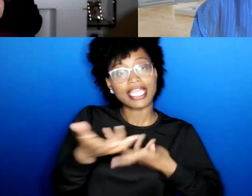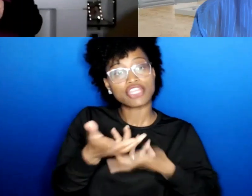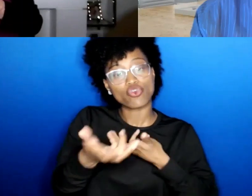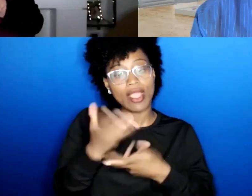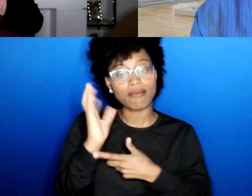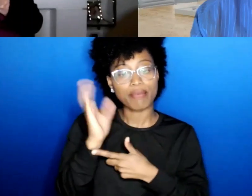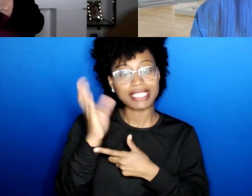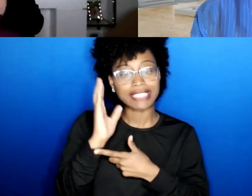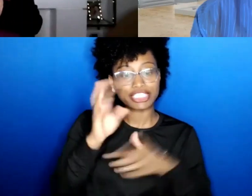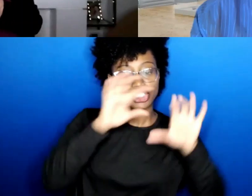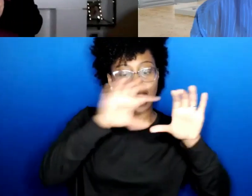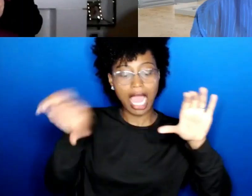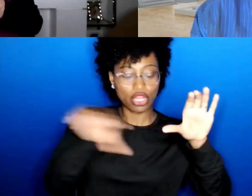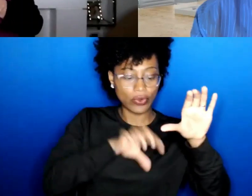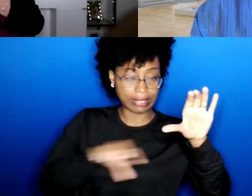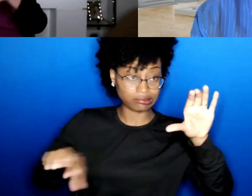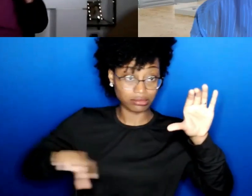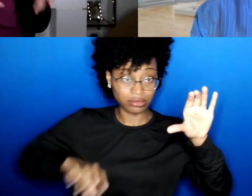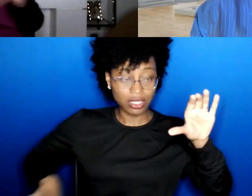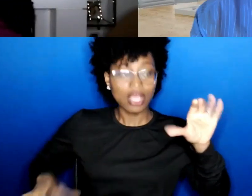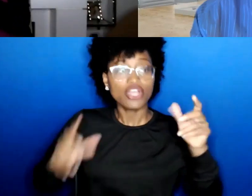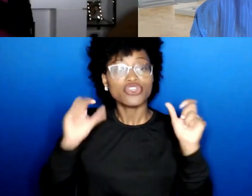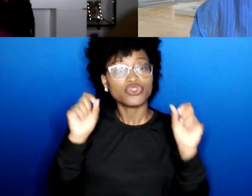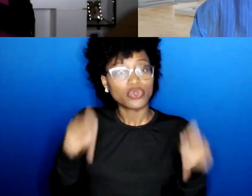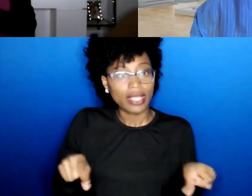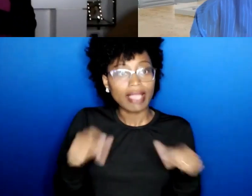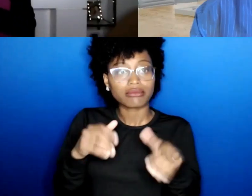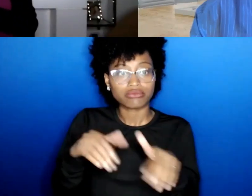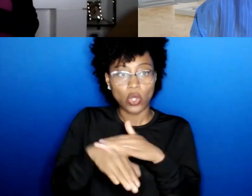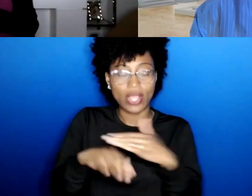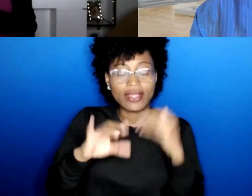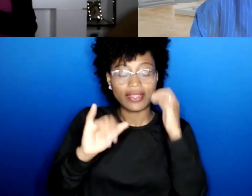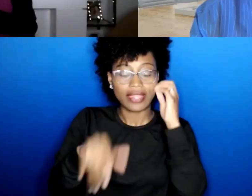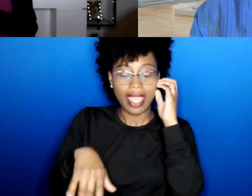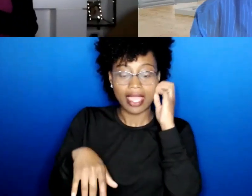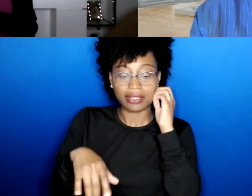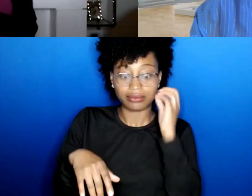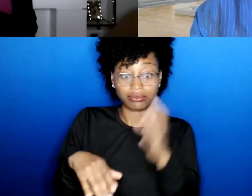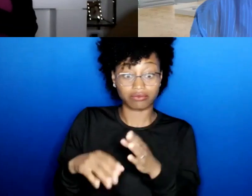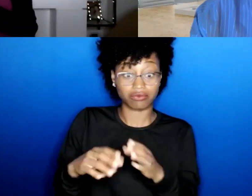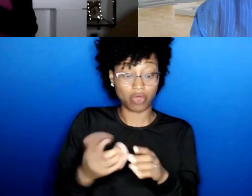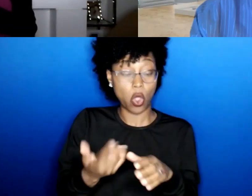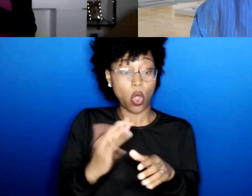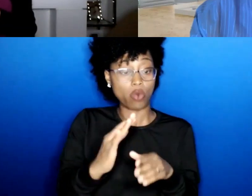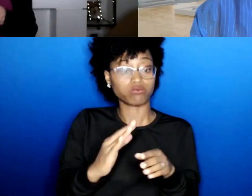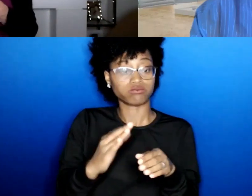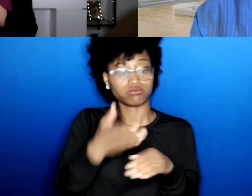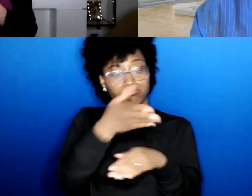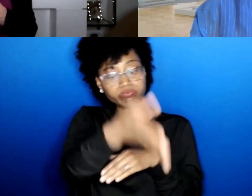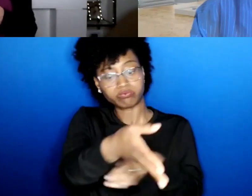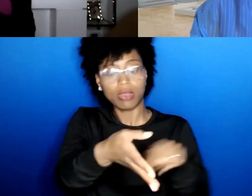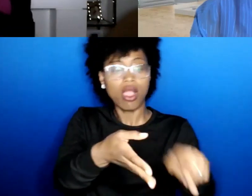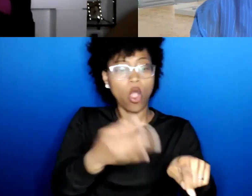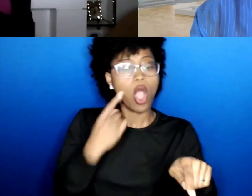06:23:22 So you can go to that destination and see presentations or view presentations